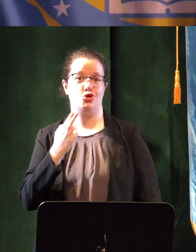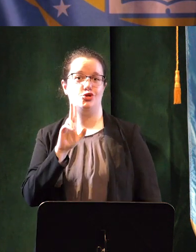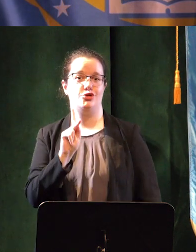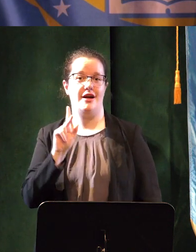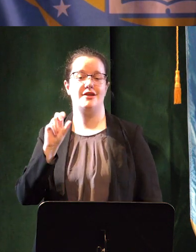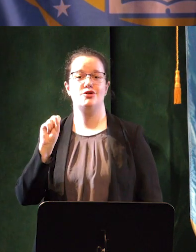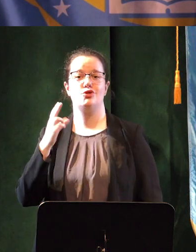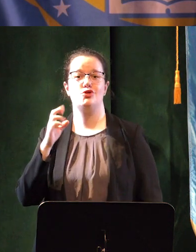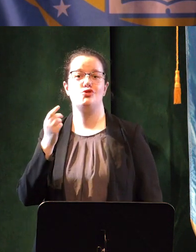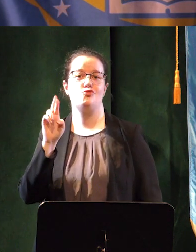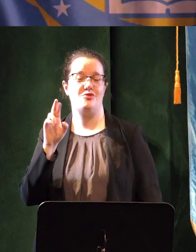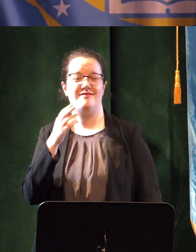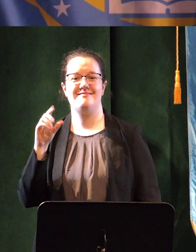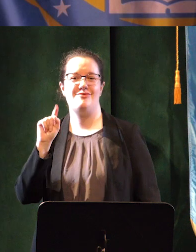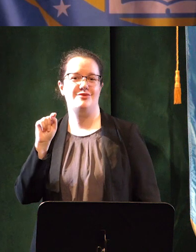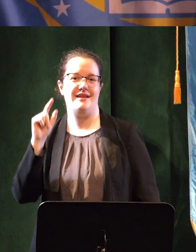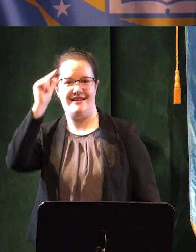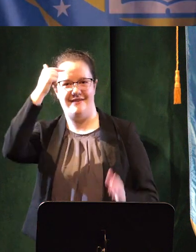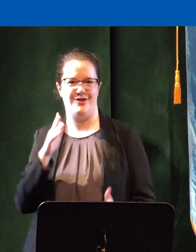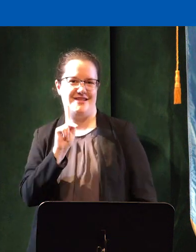Kathy Hogan